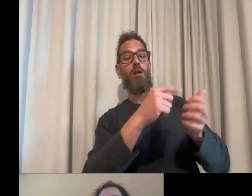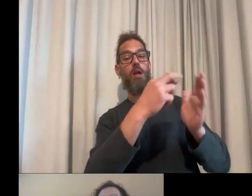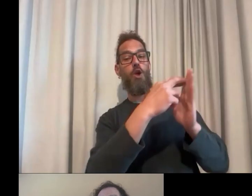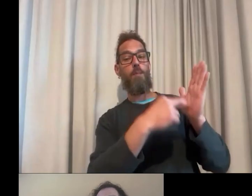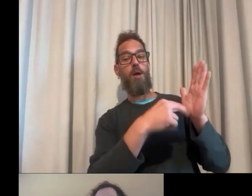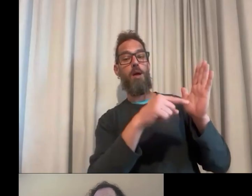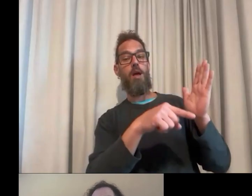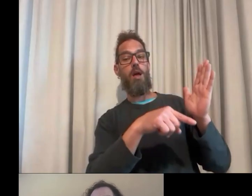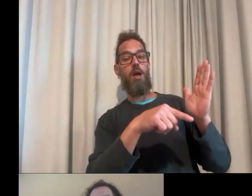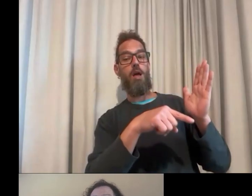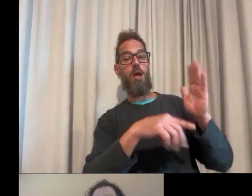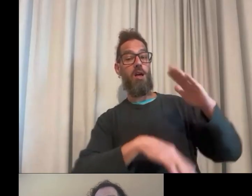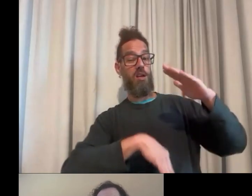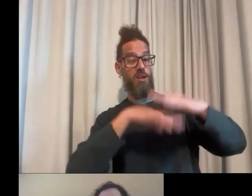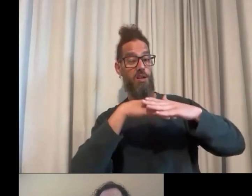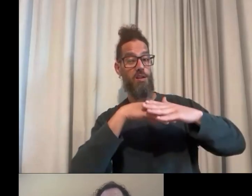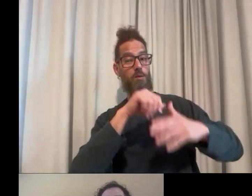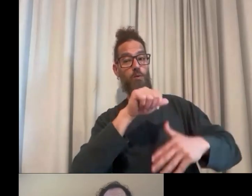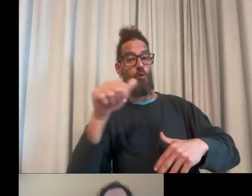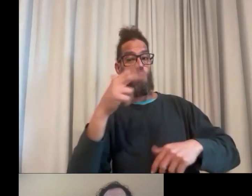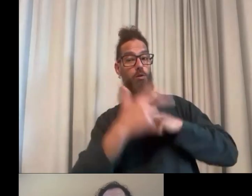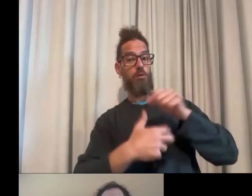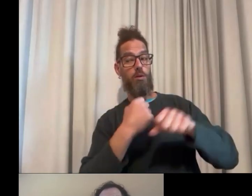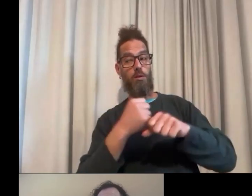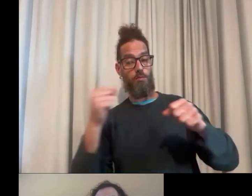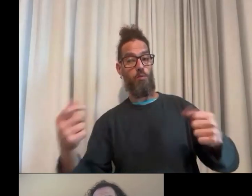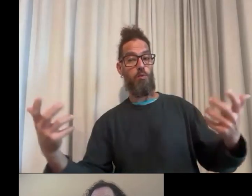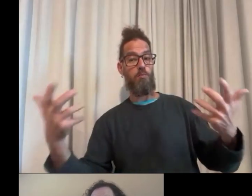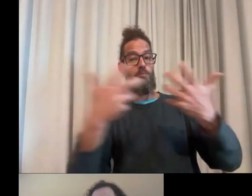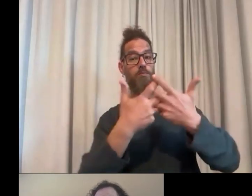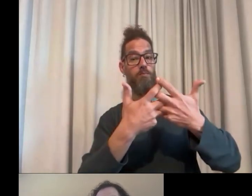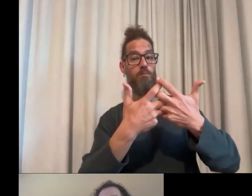up to three years to conform to either that new version